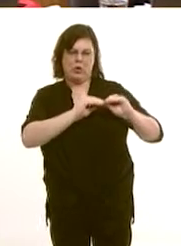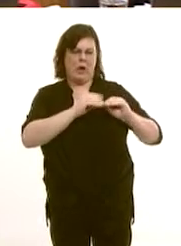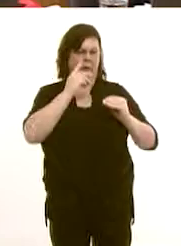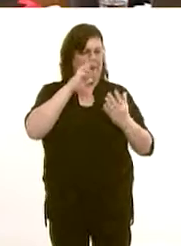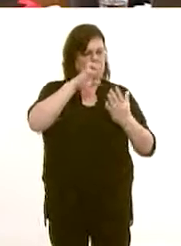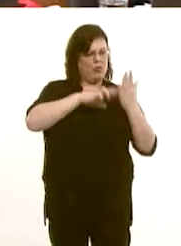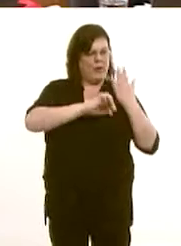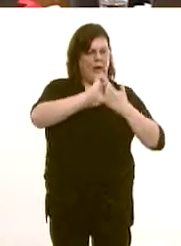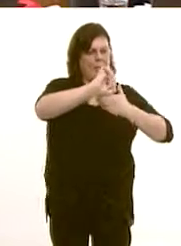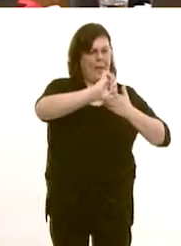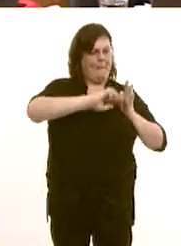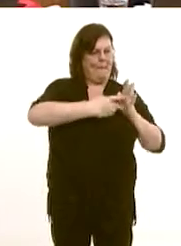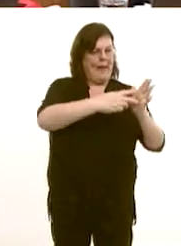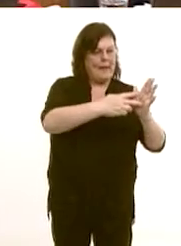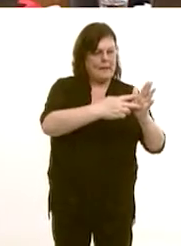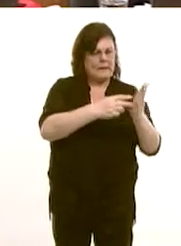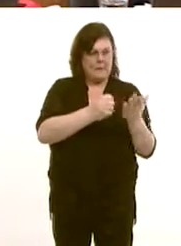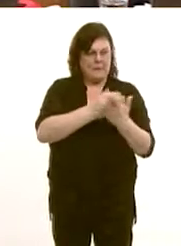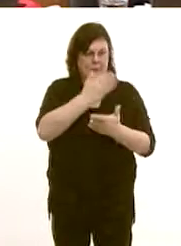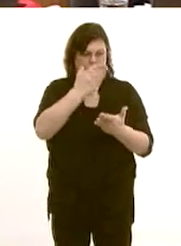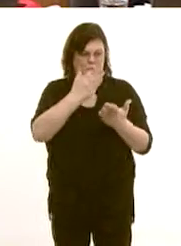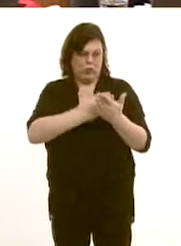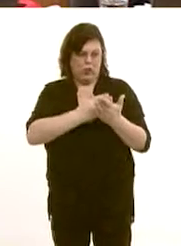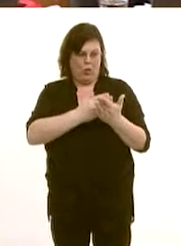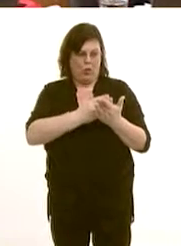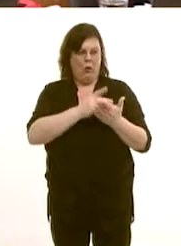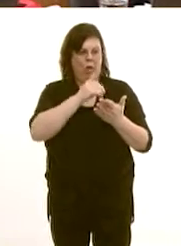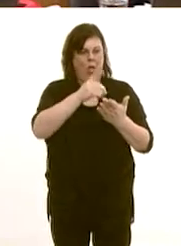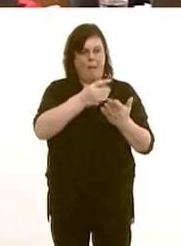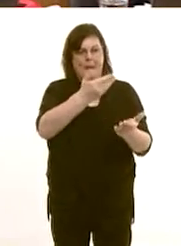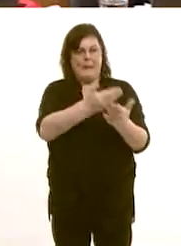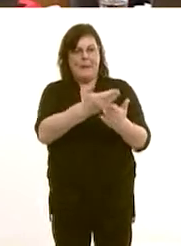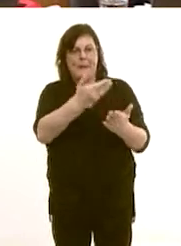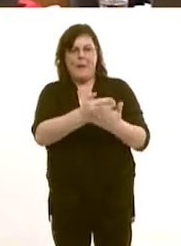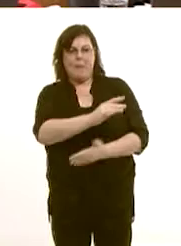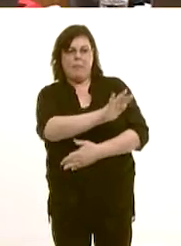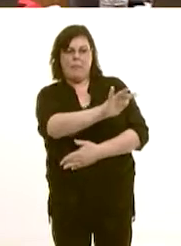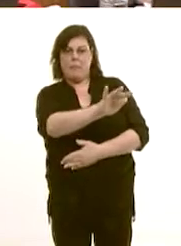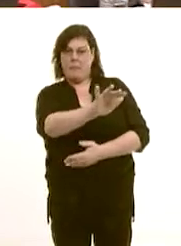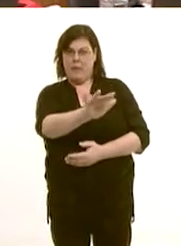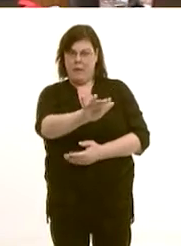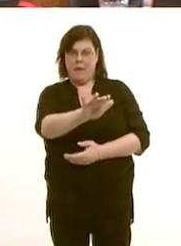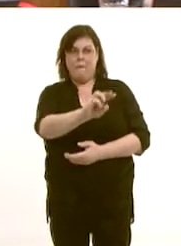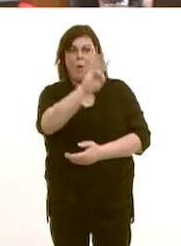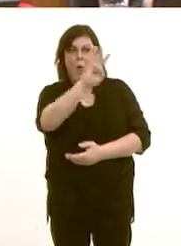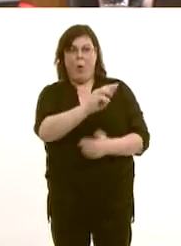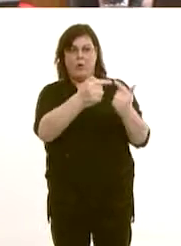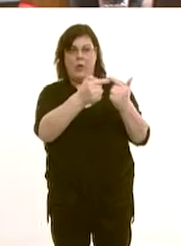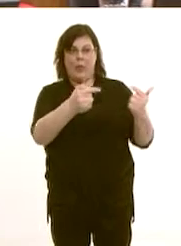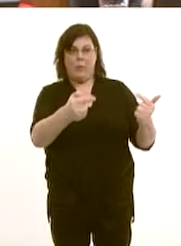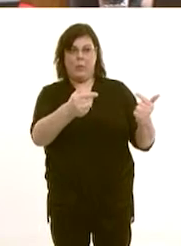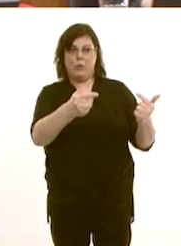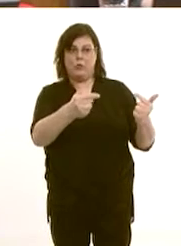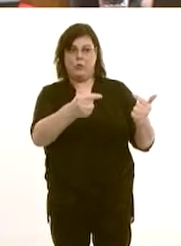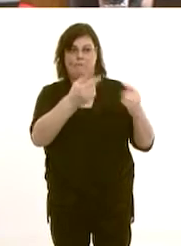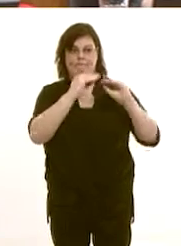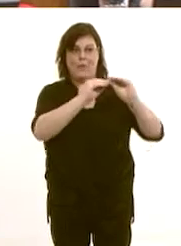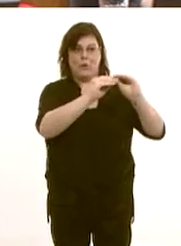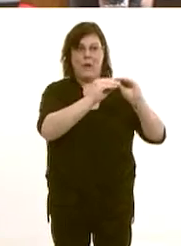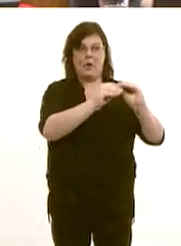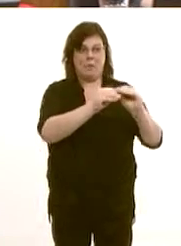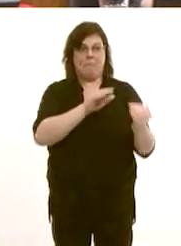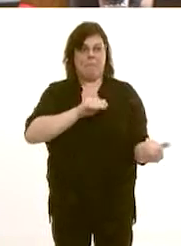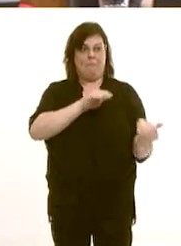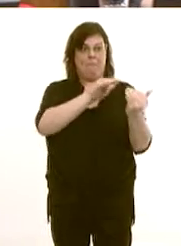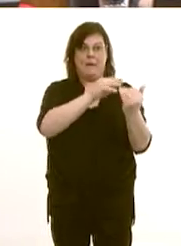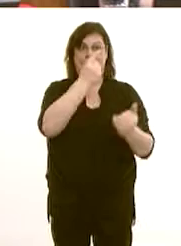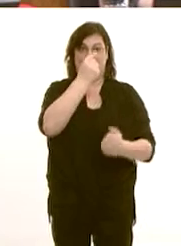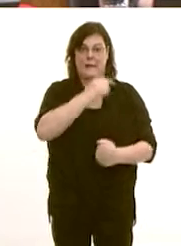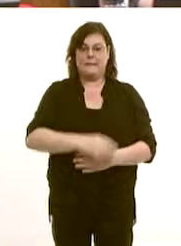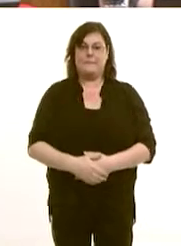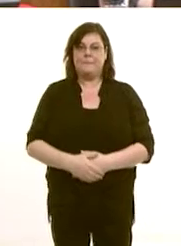They must ensure that they are catering for the demand that exists for Welsh-medium education.